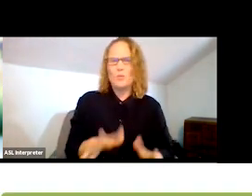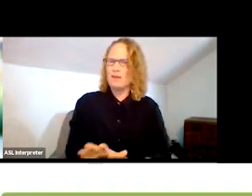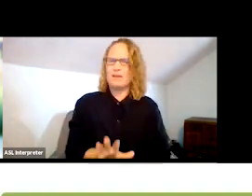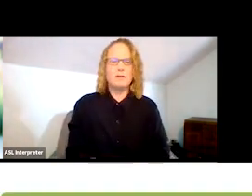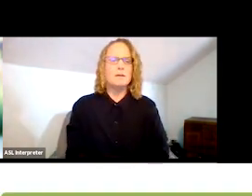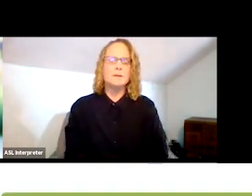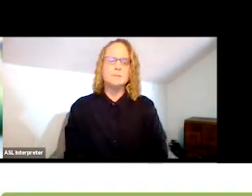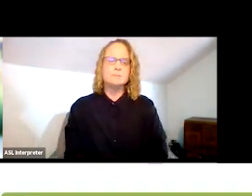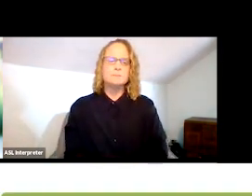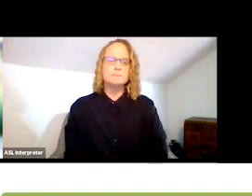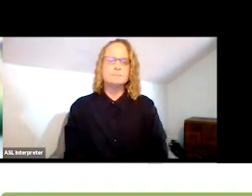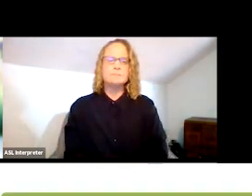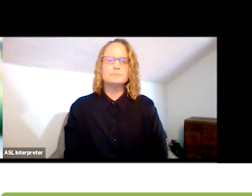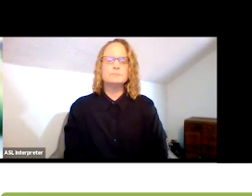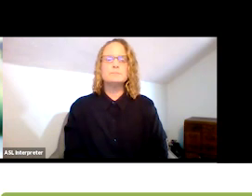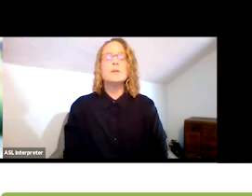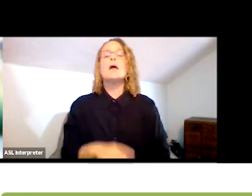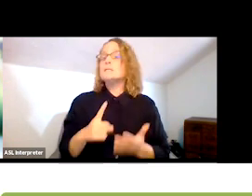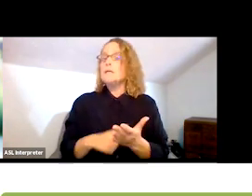but we don't want to further trigger escalation